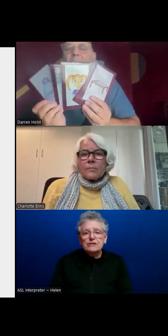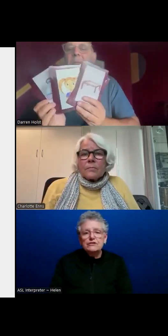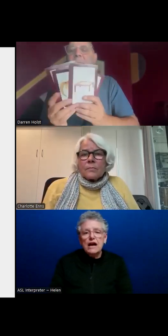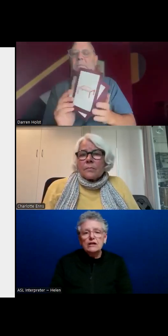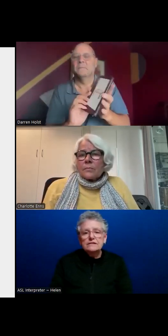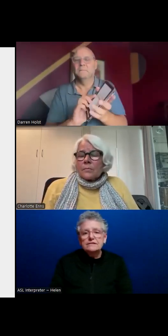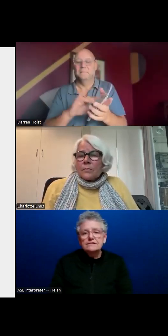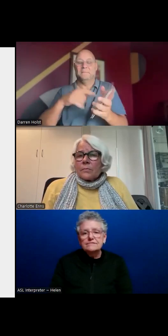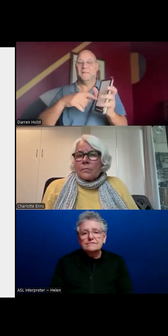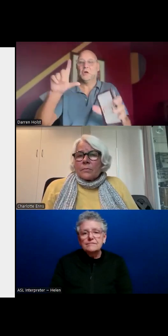Here's what the pictures are.